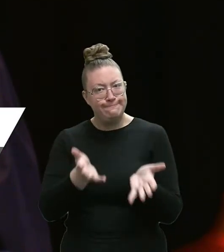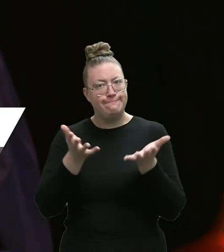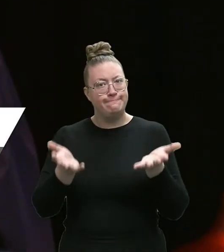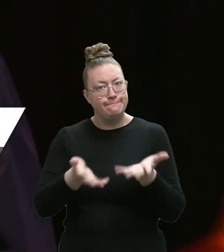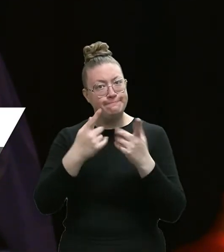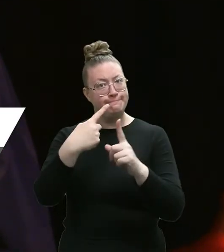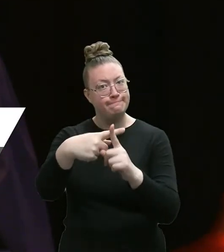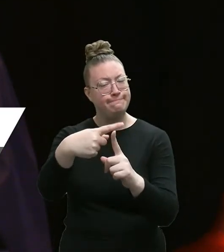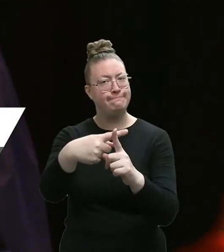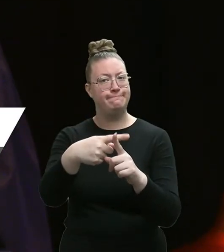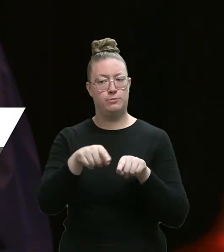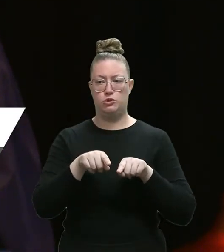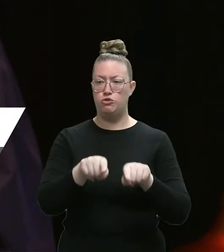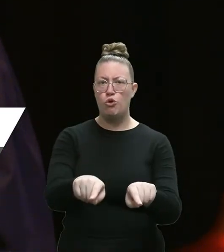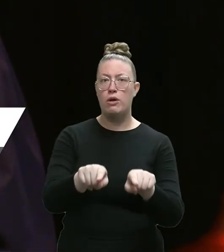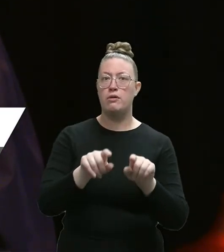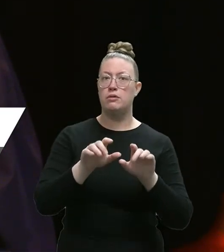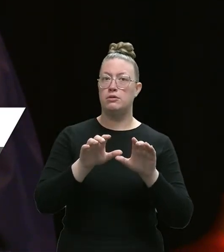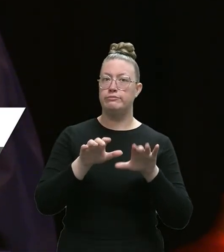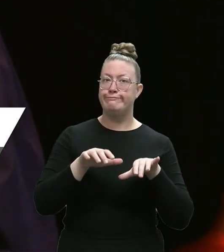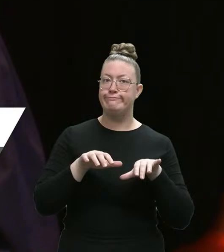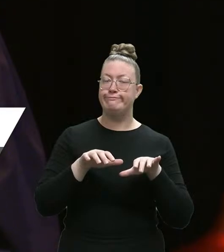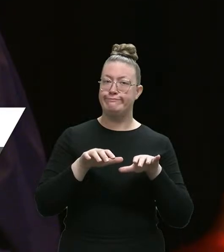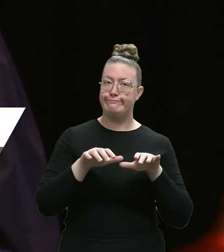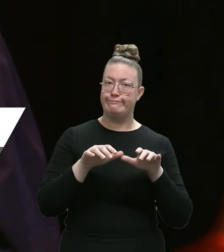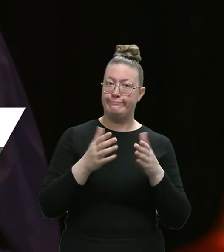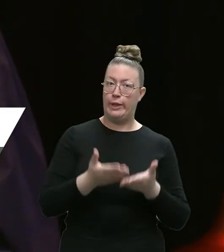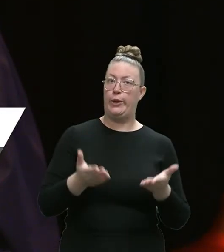Thank you for your work -- words and inspiration today,